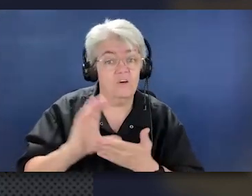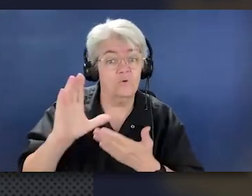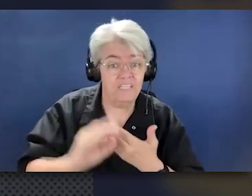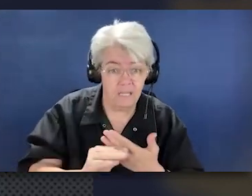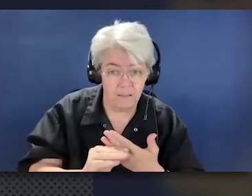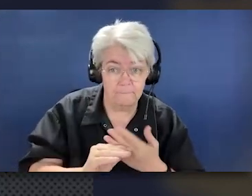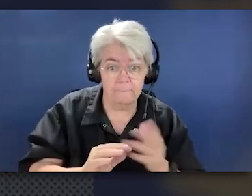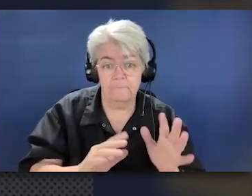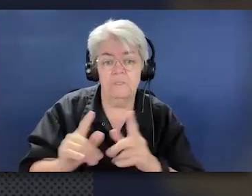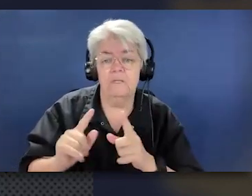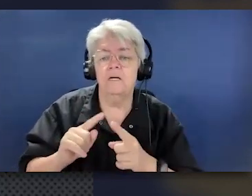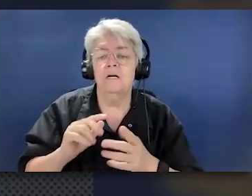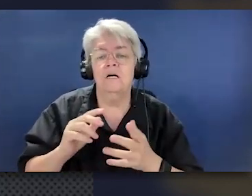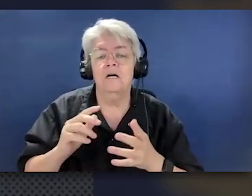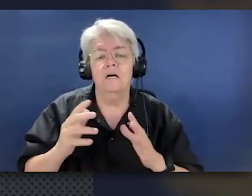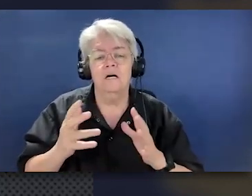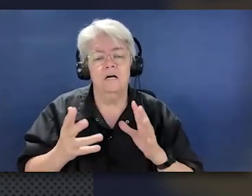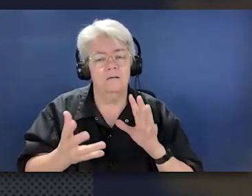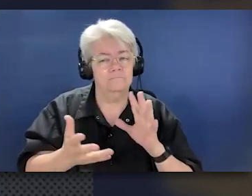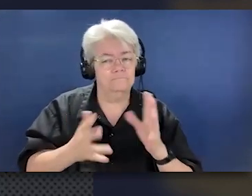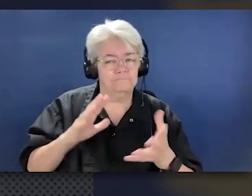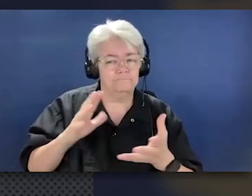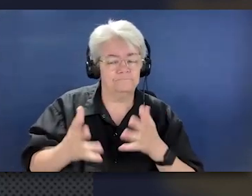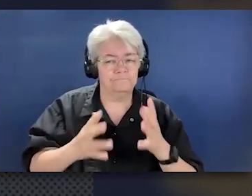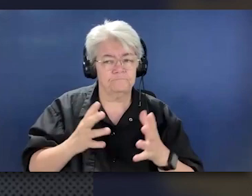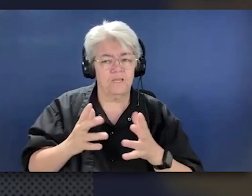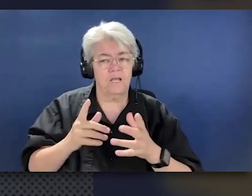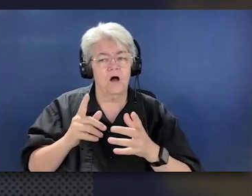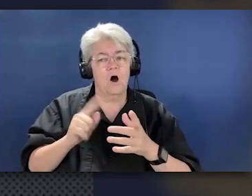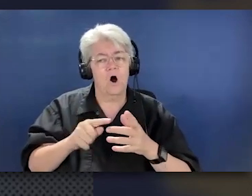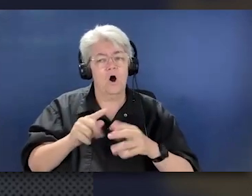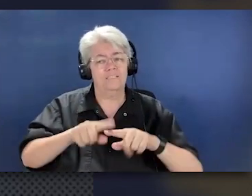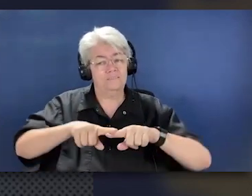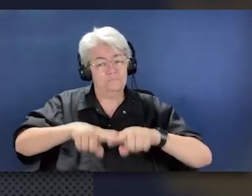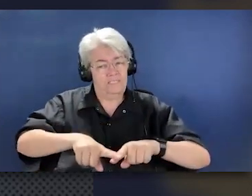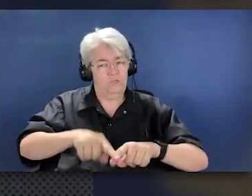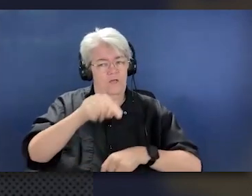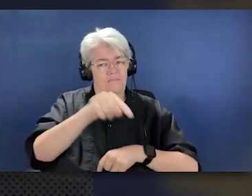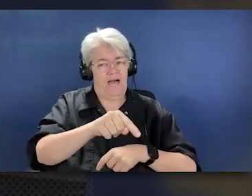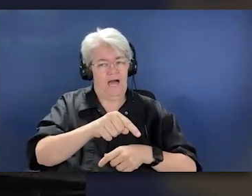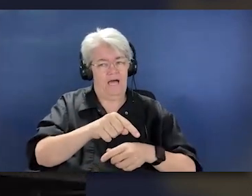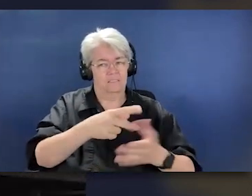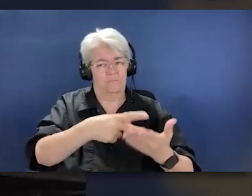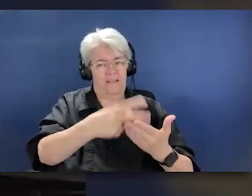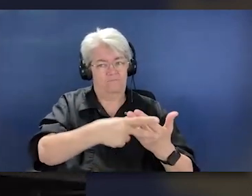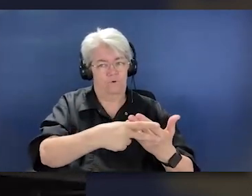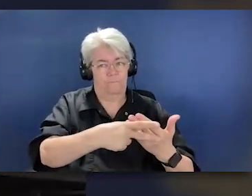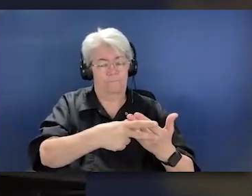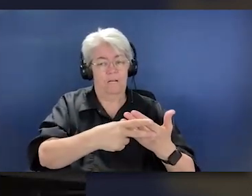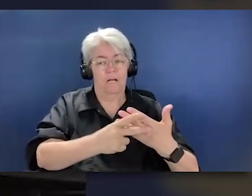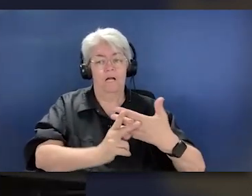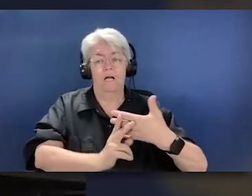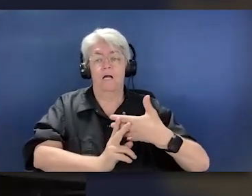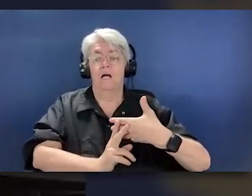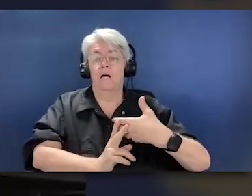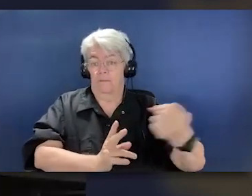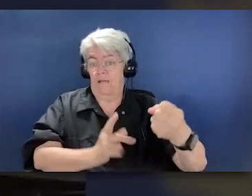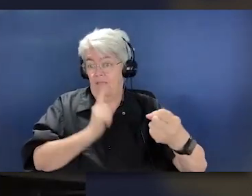precarious to the platform itself, and we have all seen over the last few years how dramatic